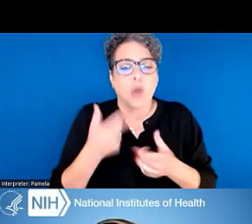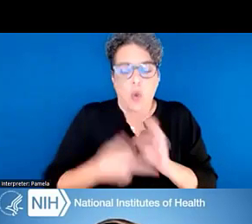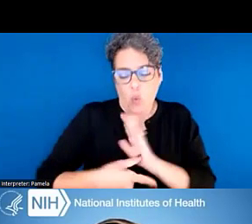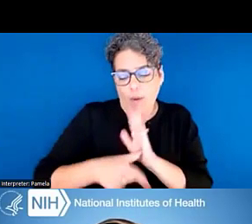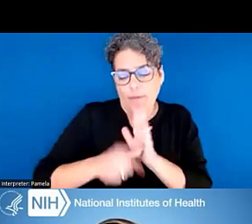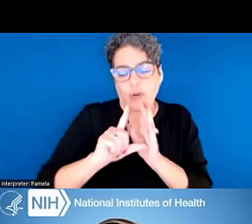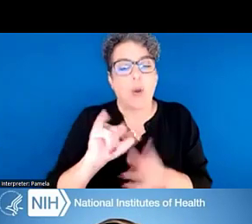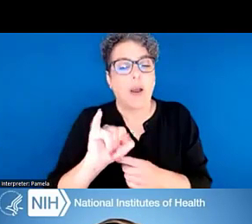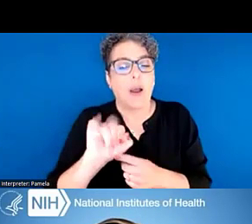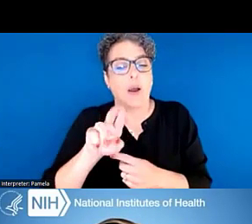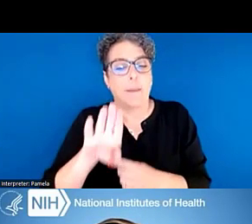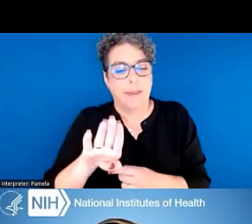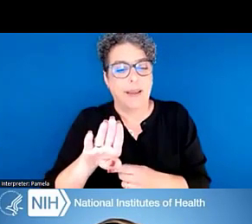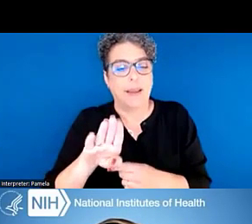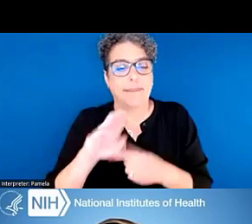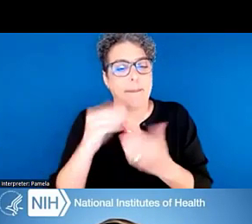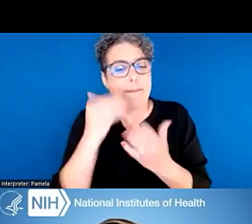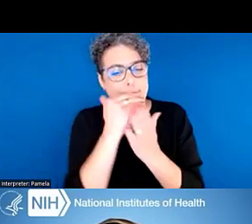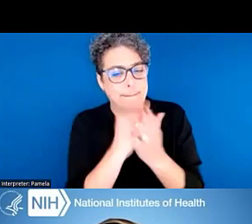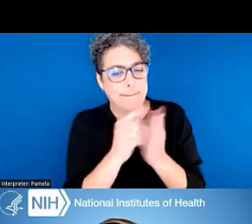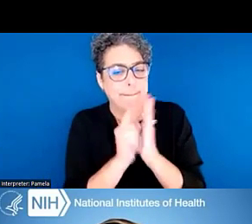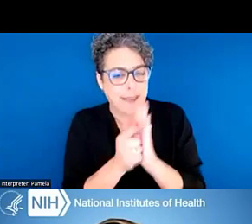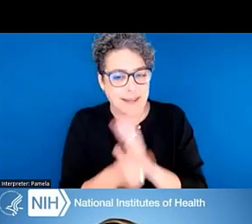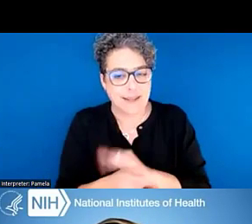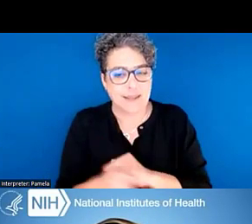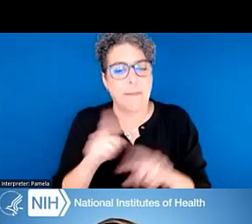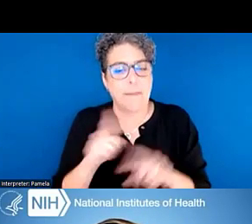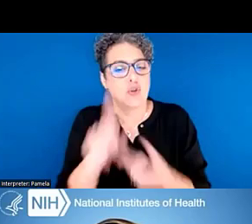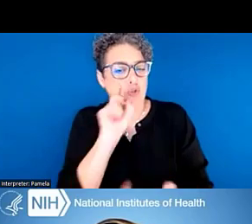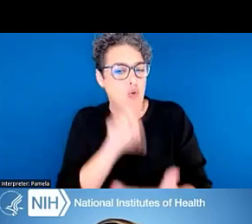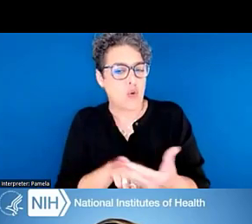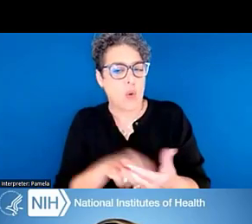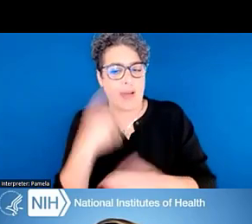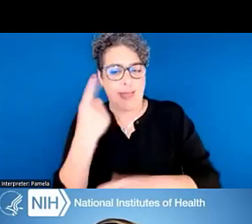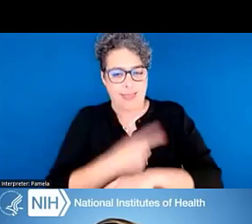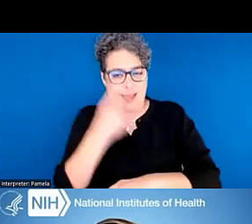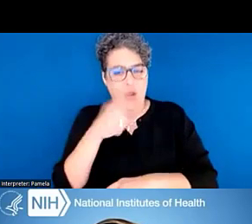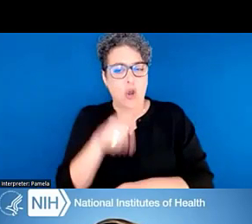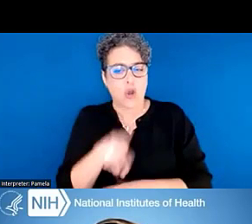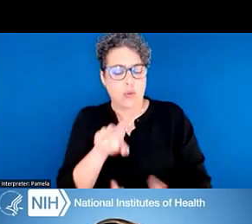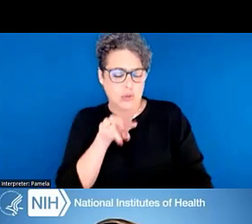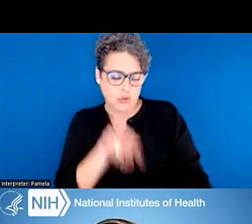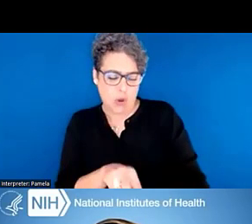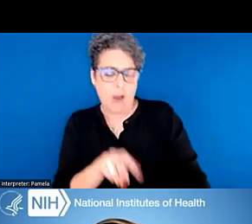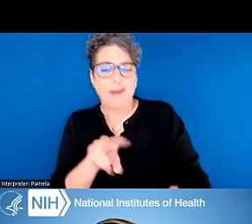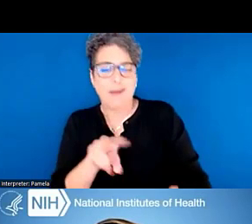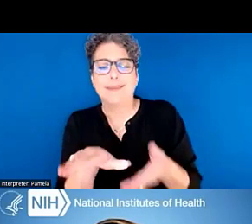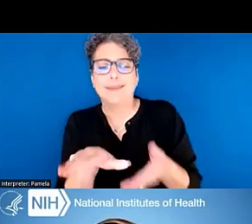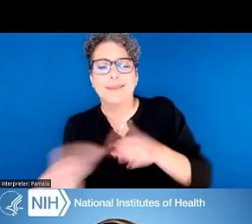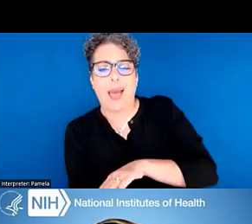and on this day, you noticed the report of a death in a Phase II trial in the same case.